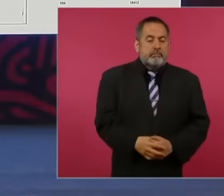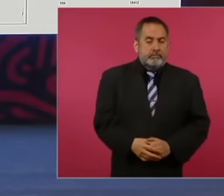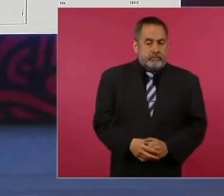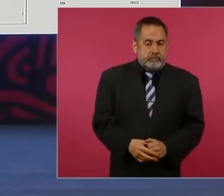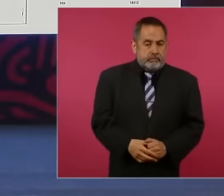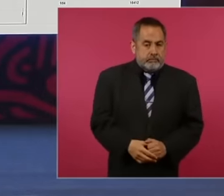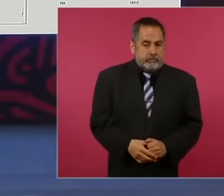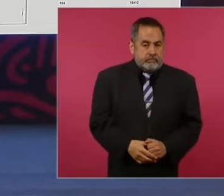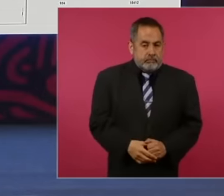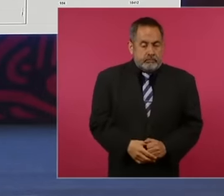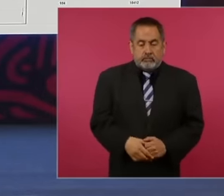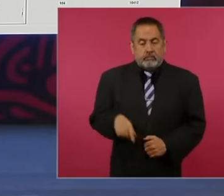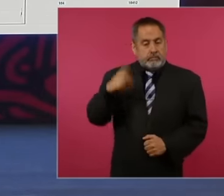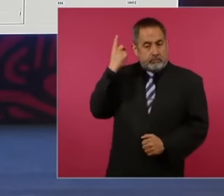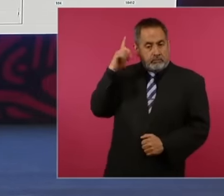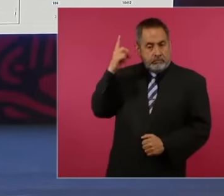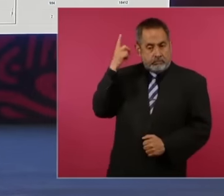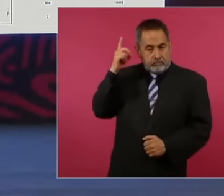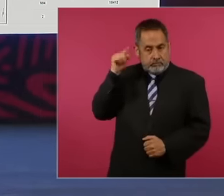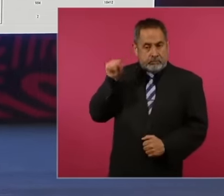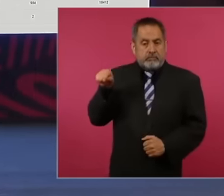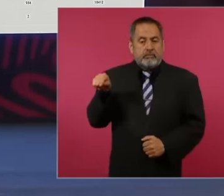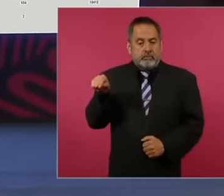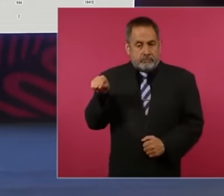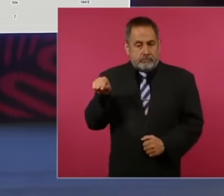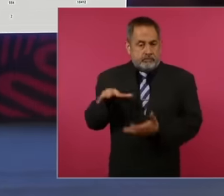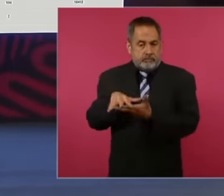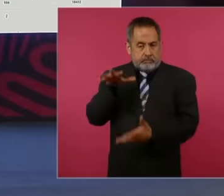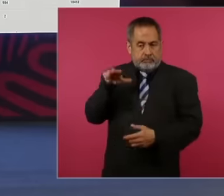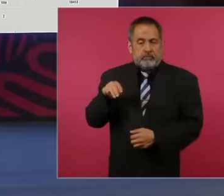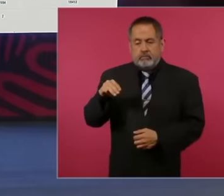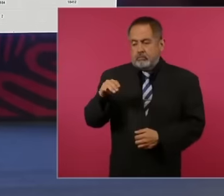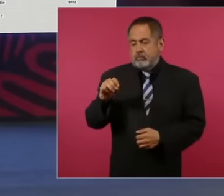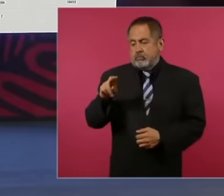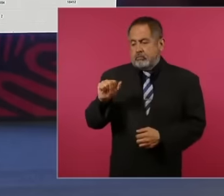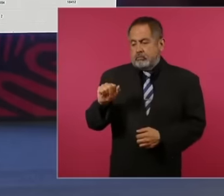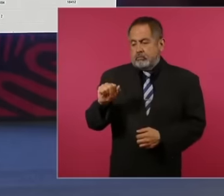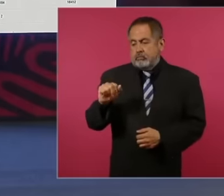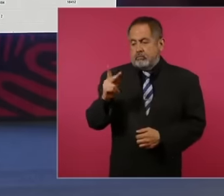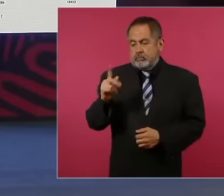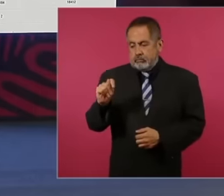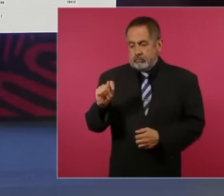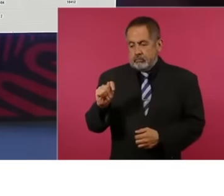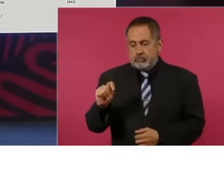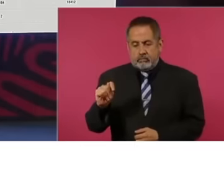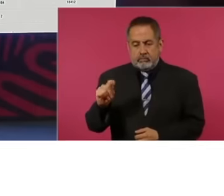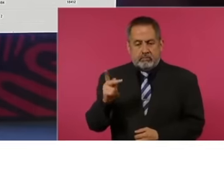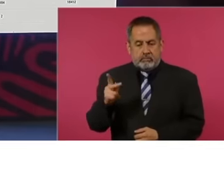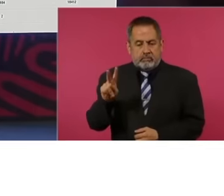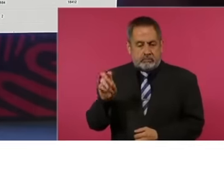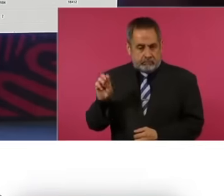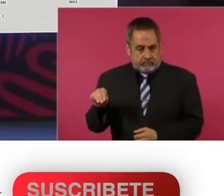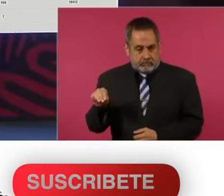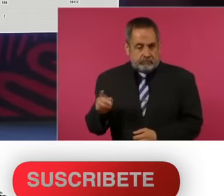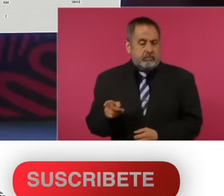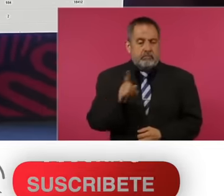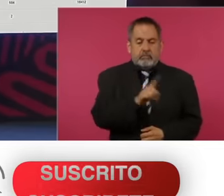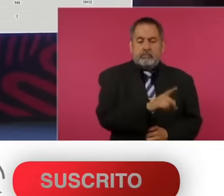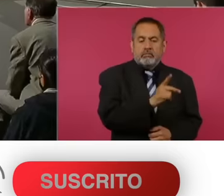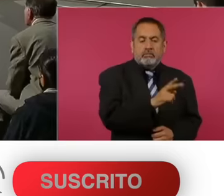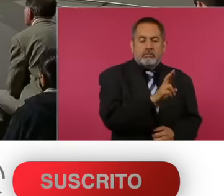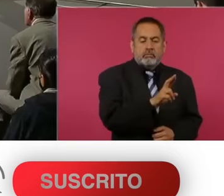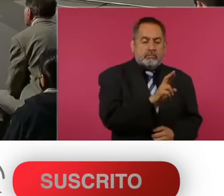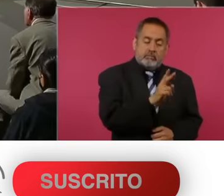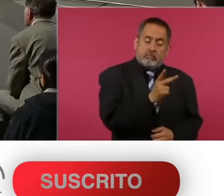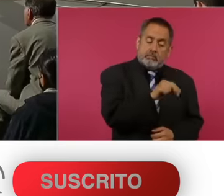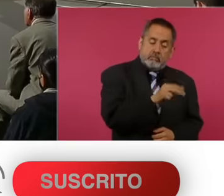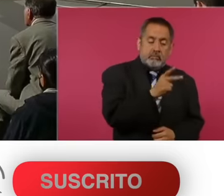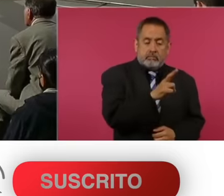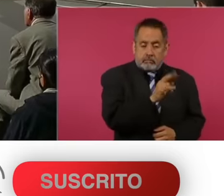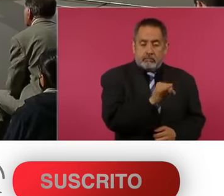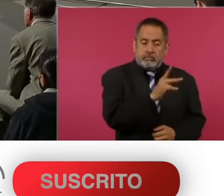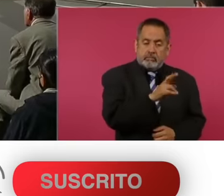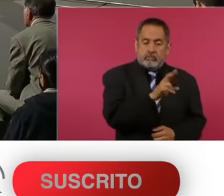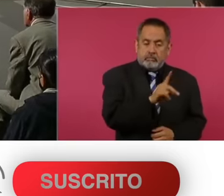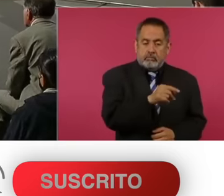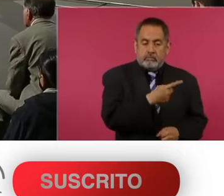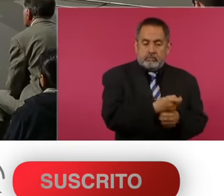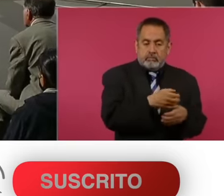the case of Durango by the brown majority green PT first pan pri minority PRD forward the case of